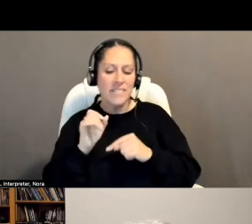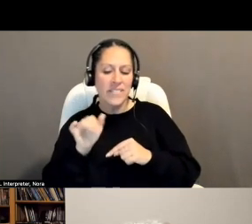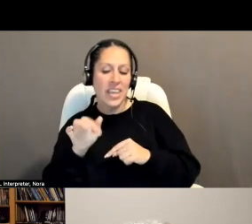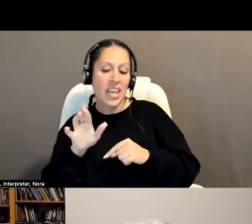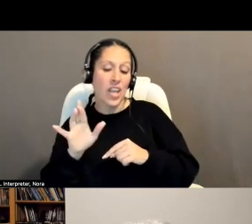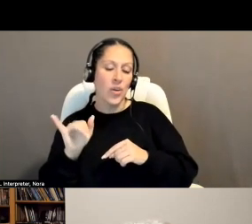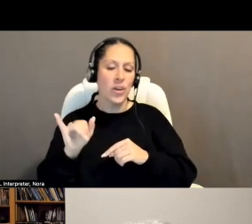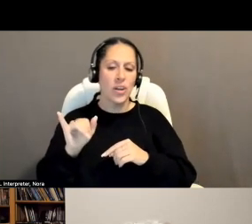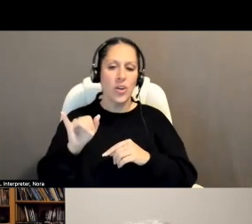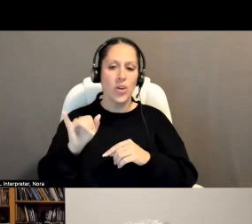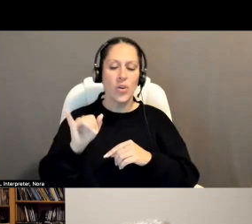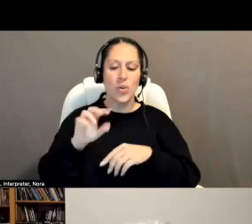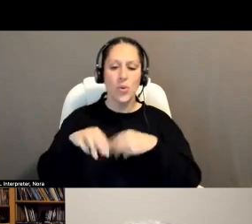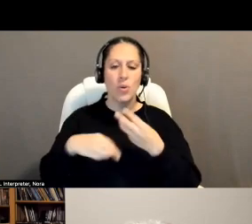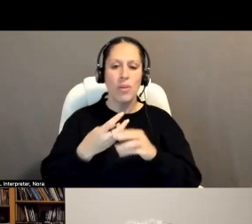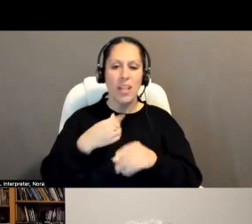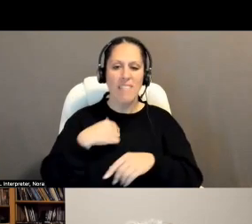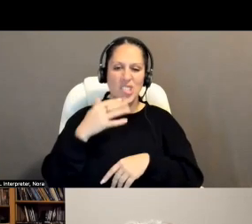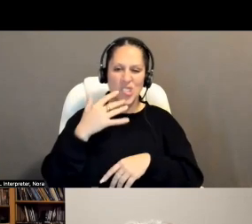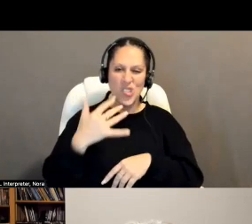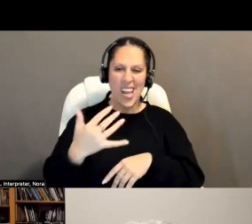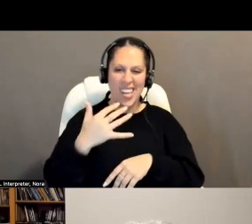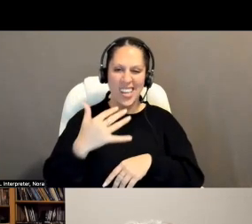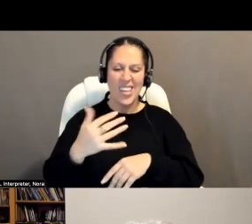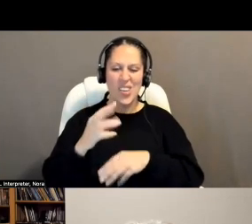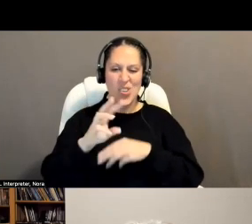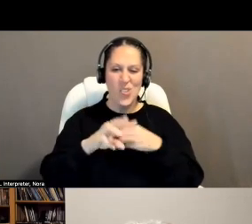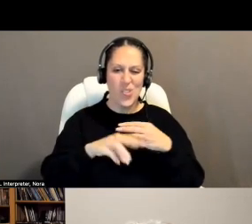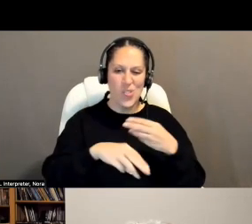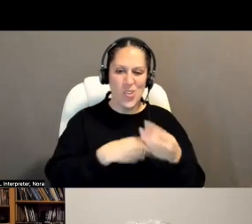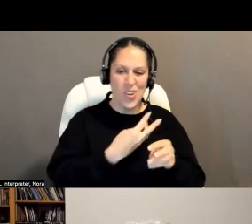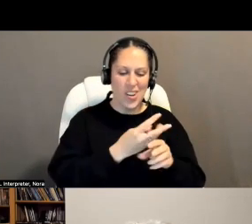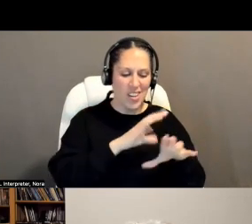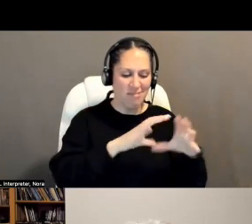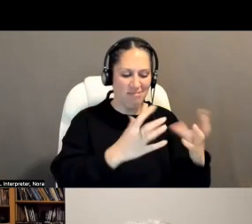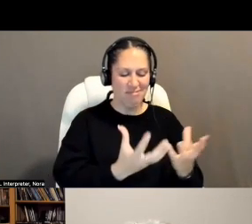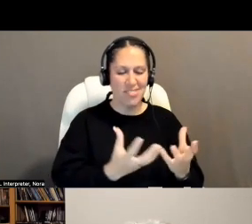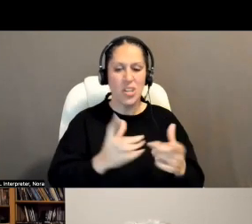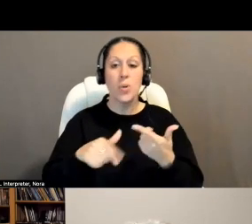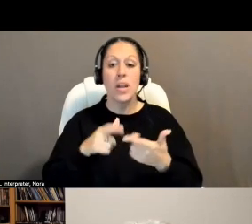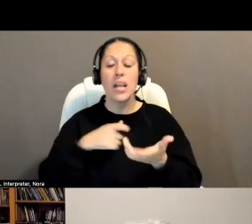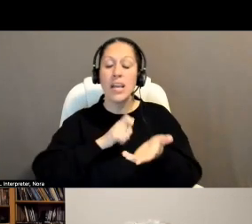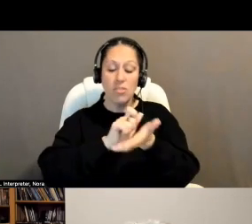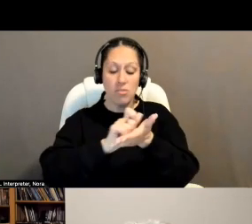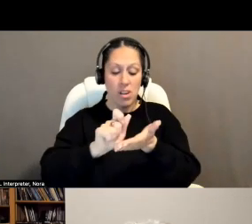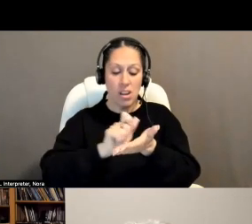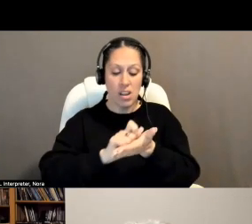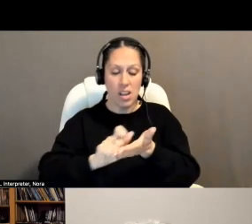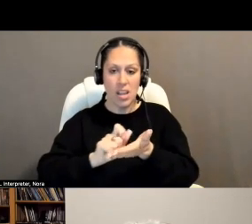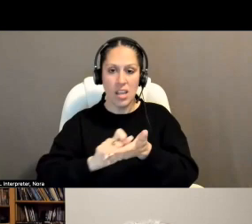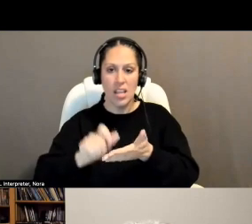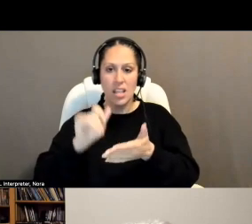are little dragon worlds. Um, when I write, then that's sort of its own whole like